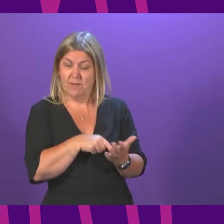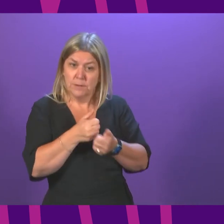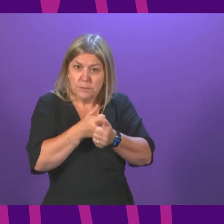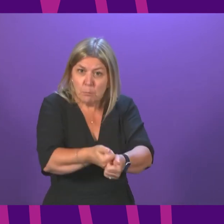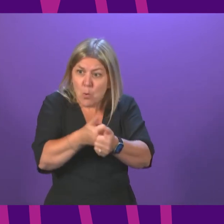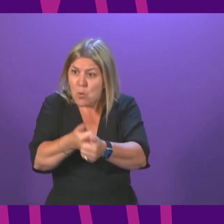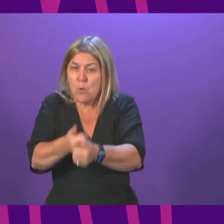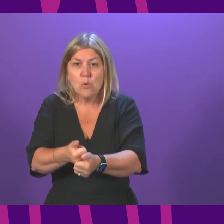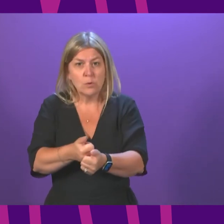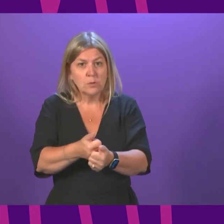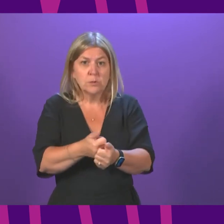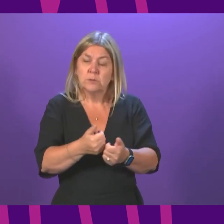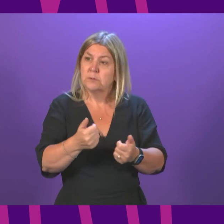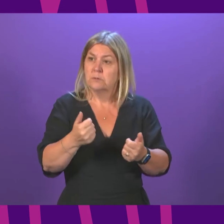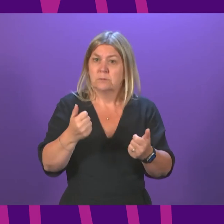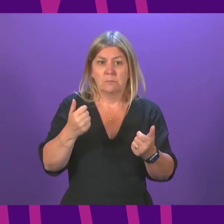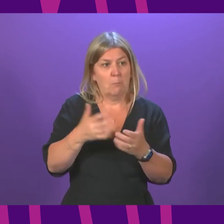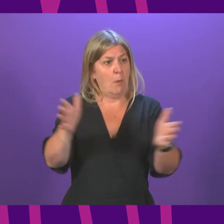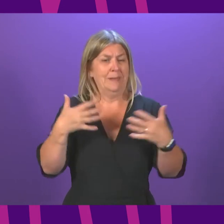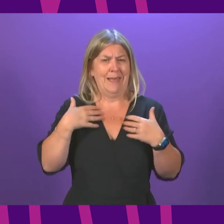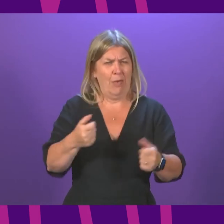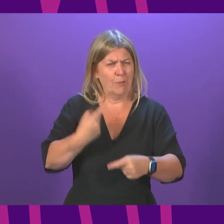the ongoing response to the public health emergency”